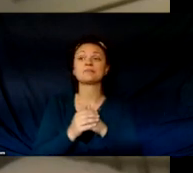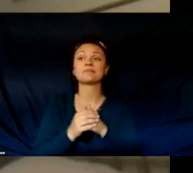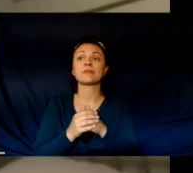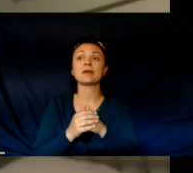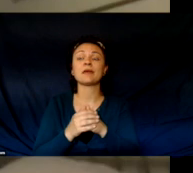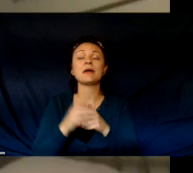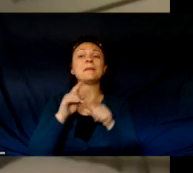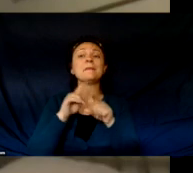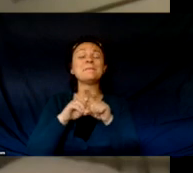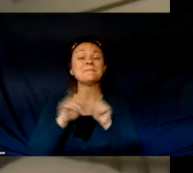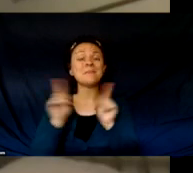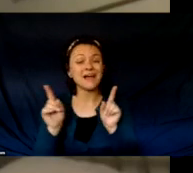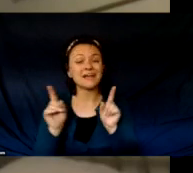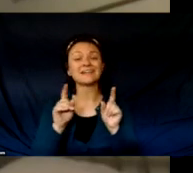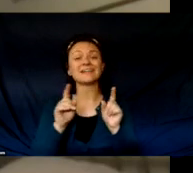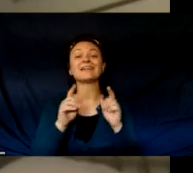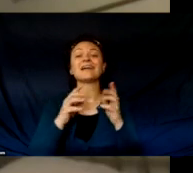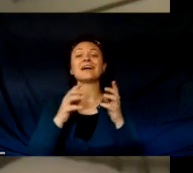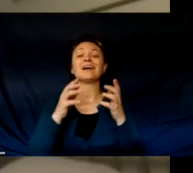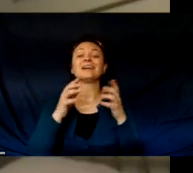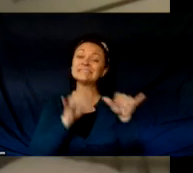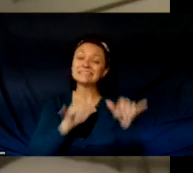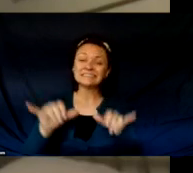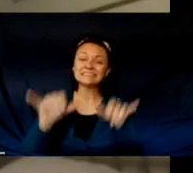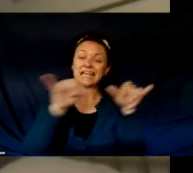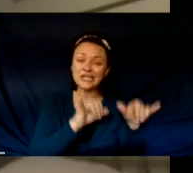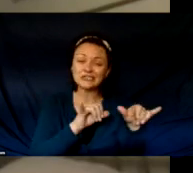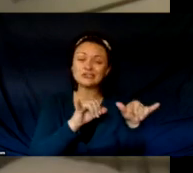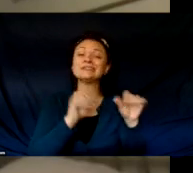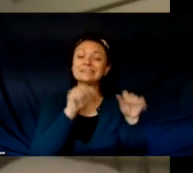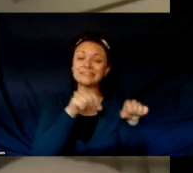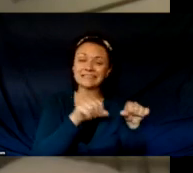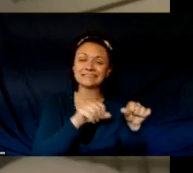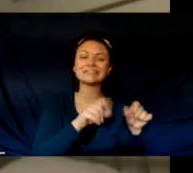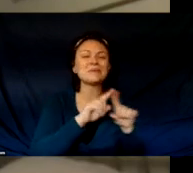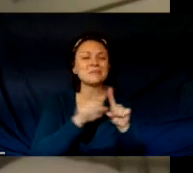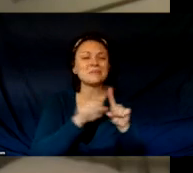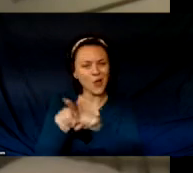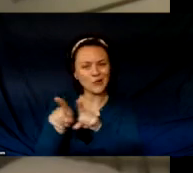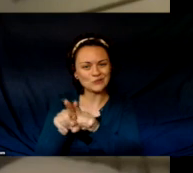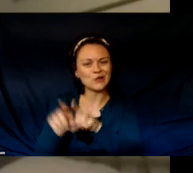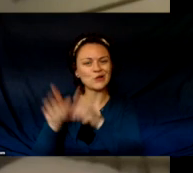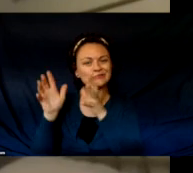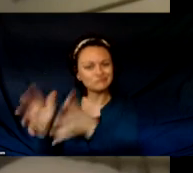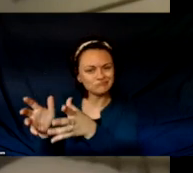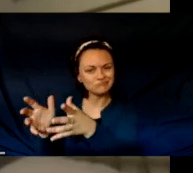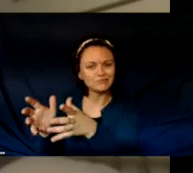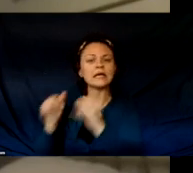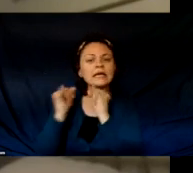But also to have a conversation with each participant about their individual needs